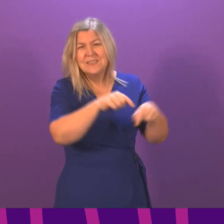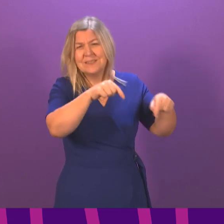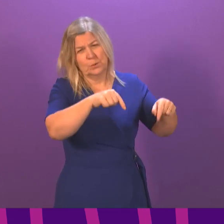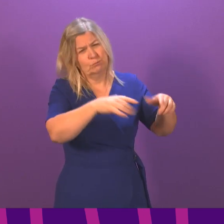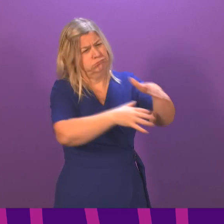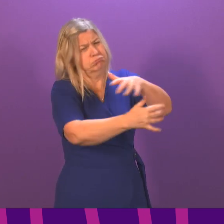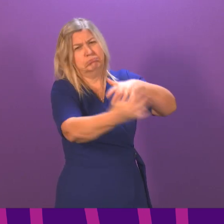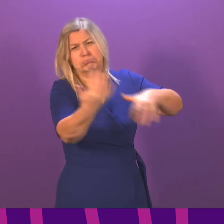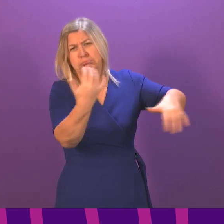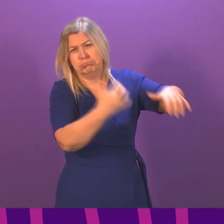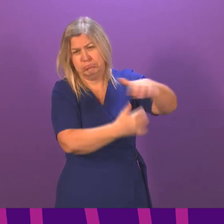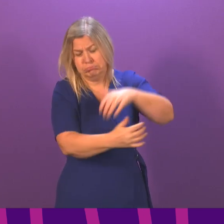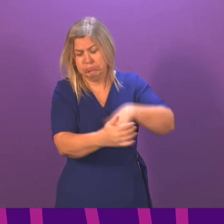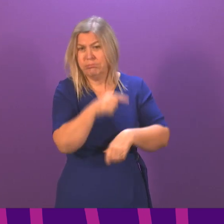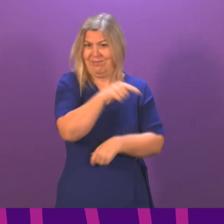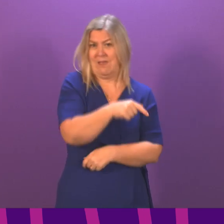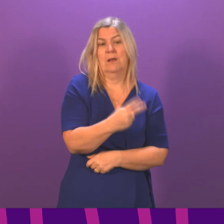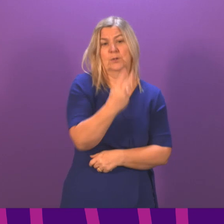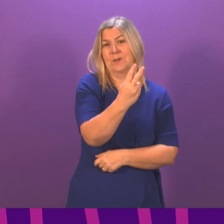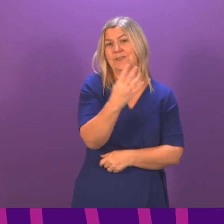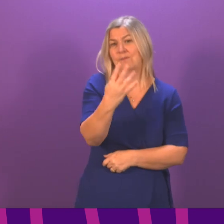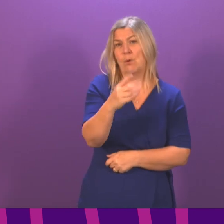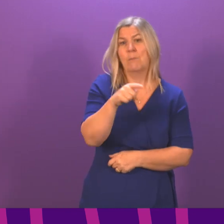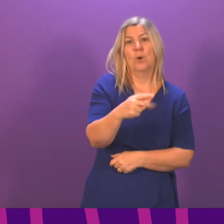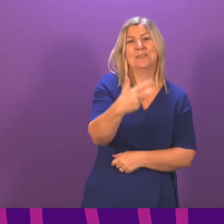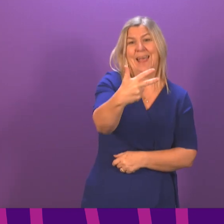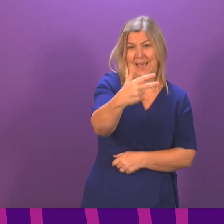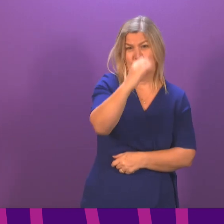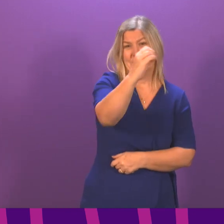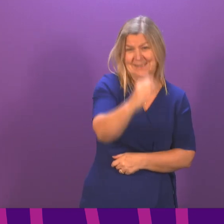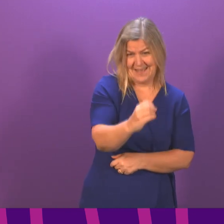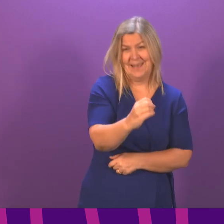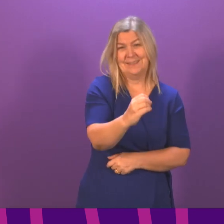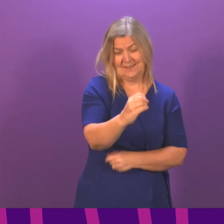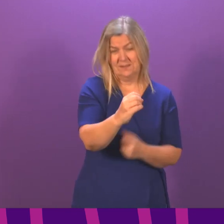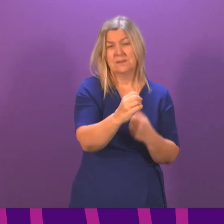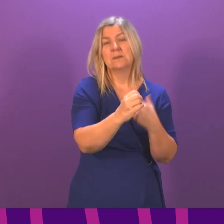24.8 per cent of the areas of greatest deprivation in the country. Therefore, there is a clear